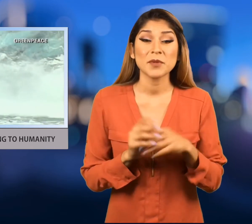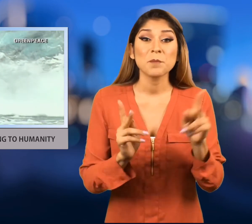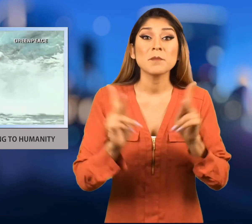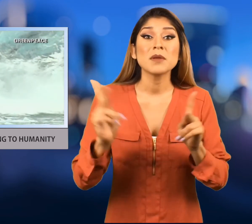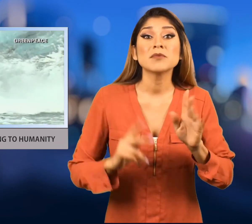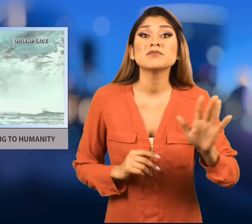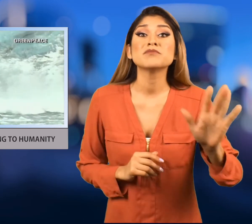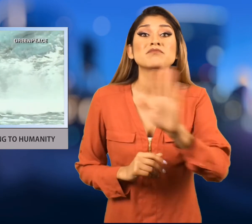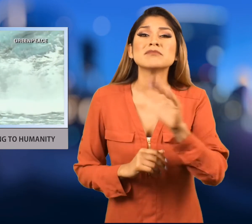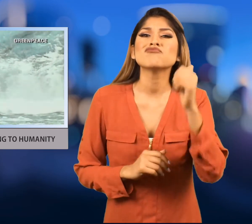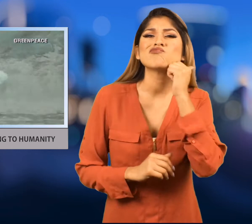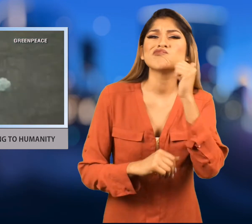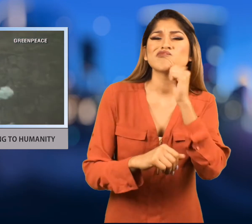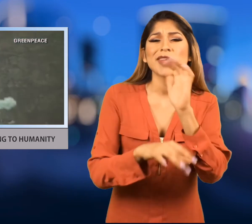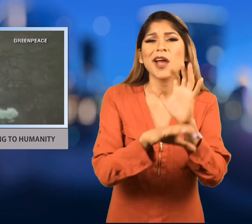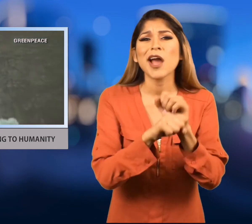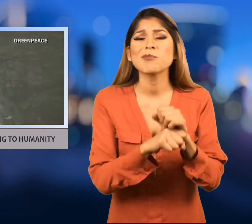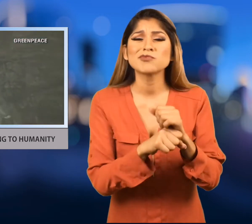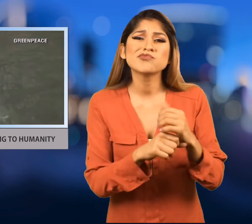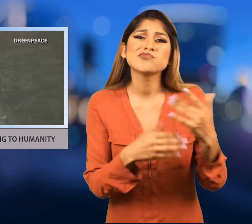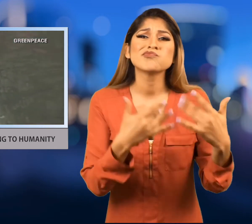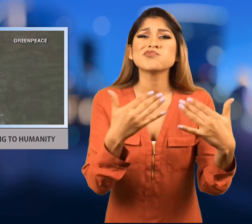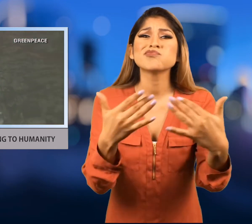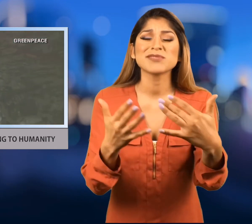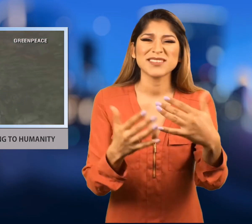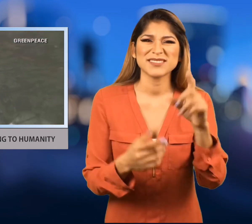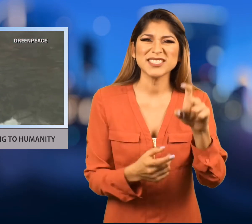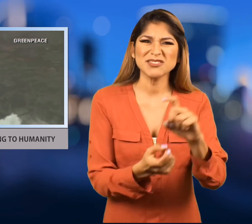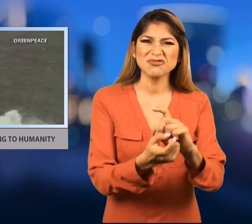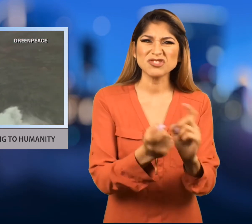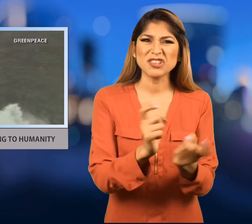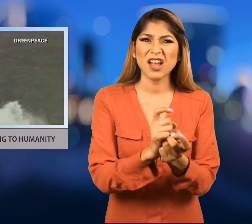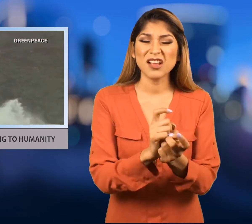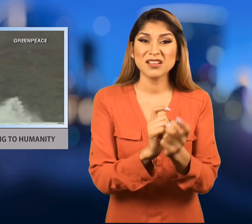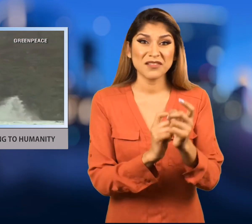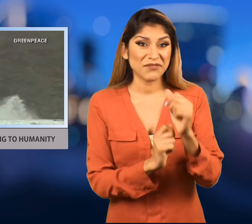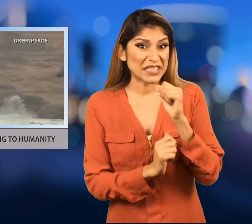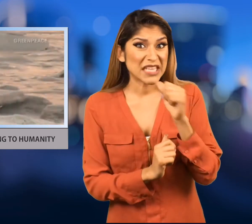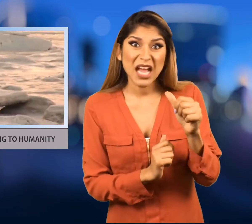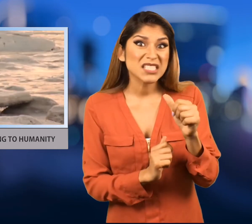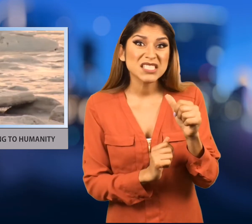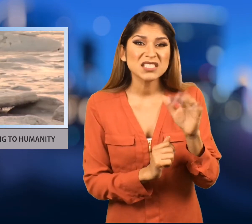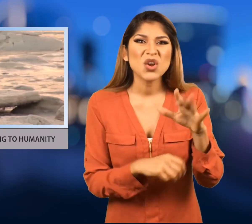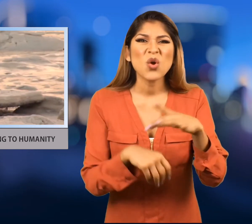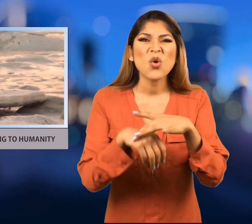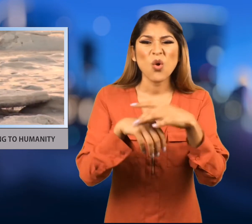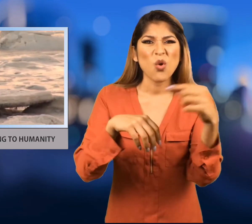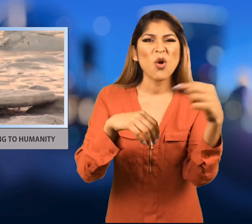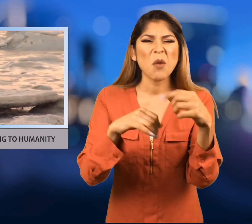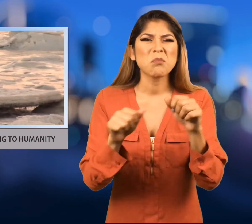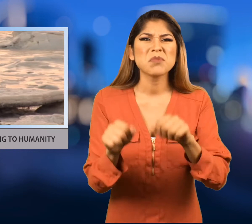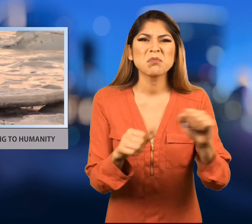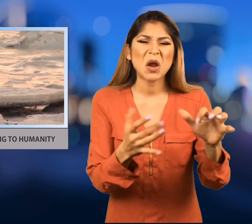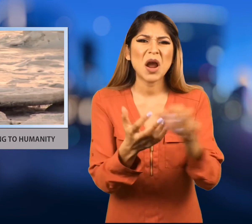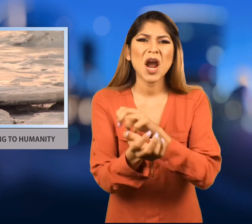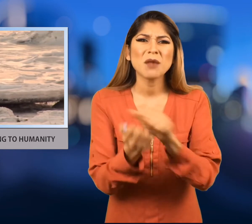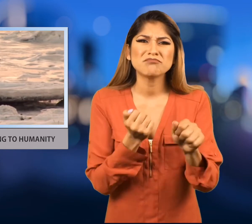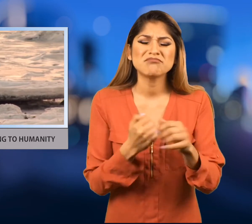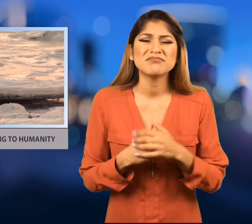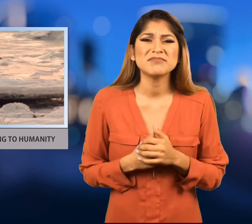It says that unless people change their habits Earth will become unable to sustain life in the manner we know.